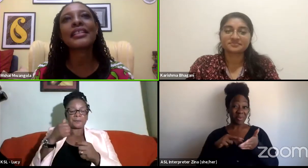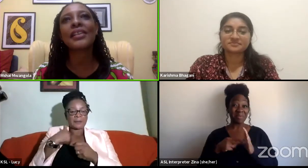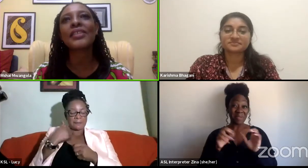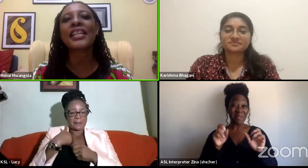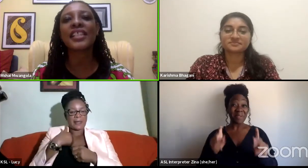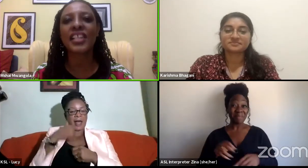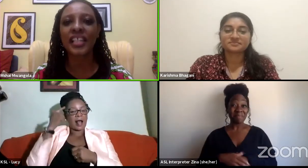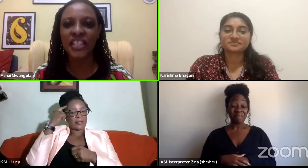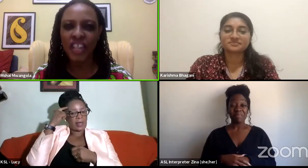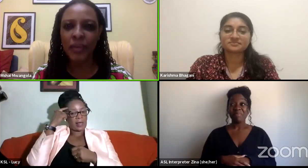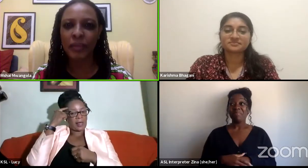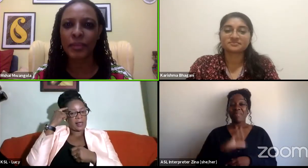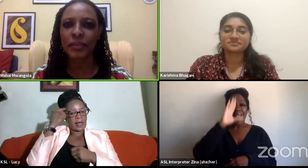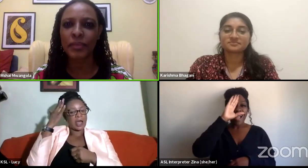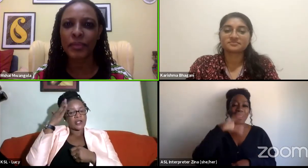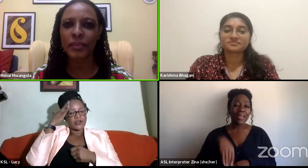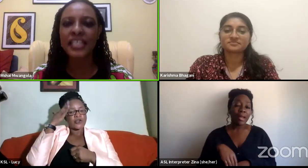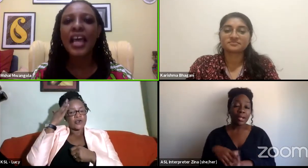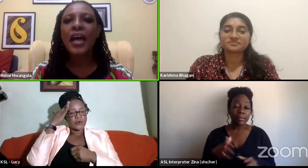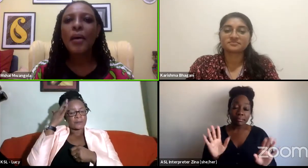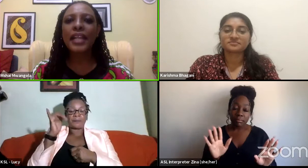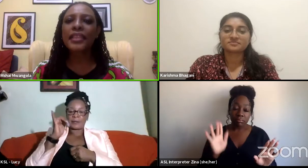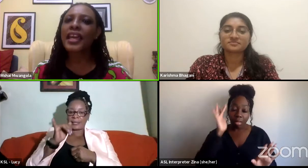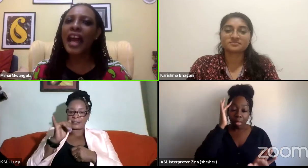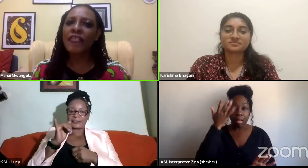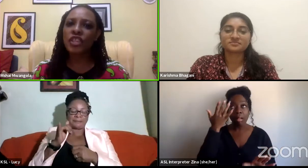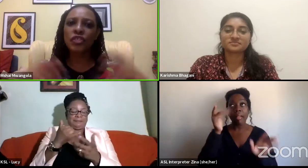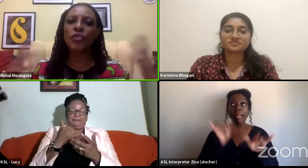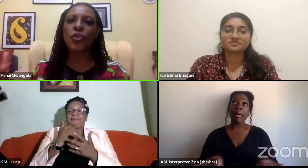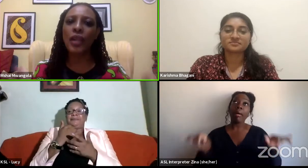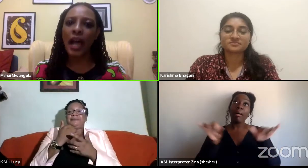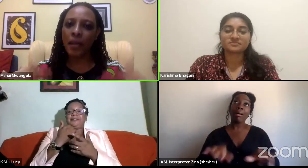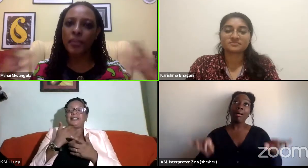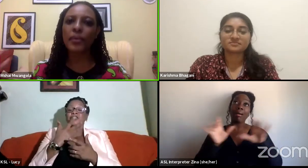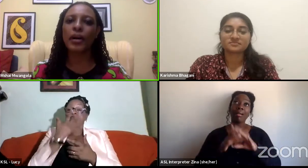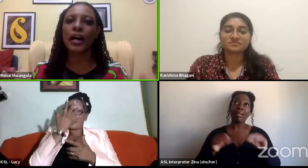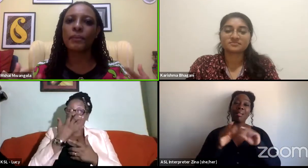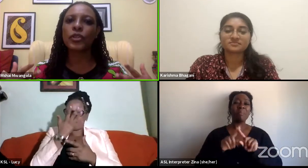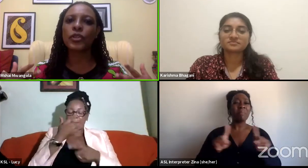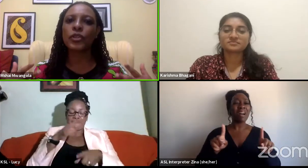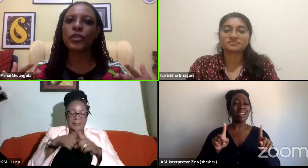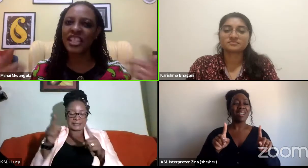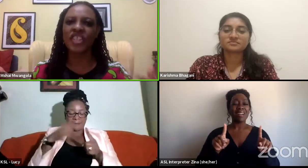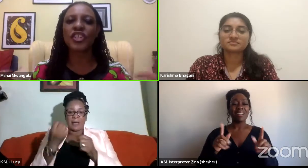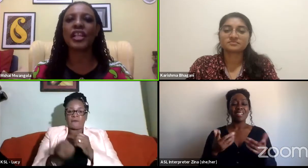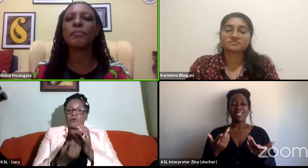It sounds like such a cliche when people say this, but I think I've just grown up not intentionally